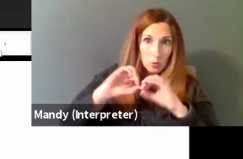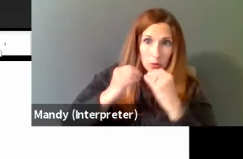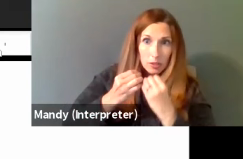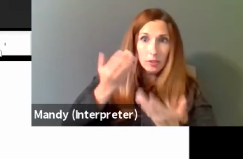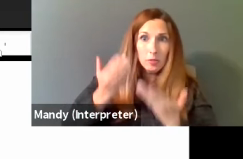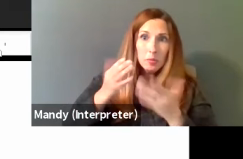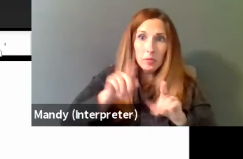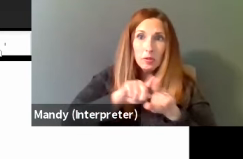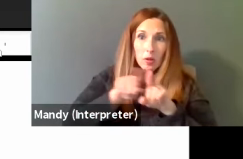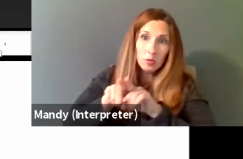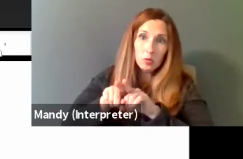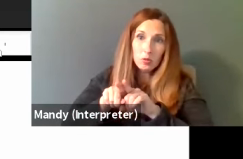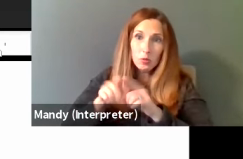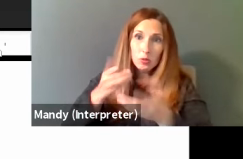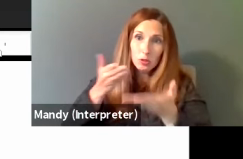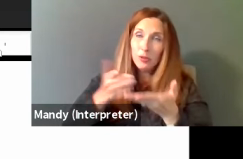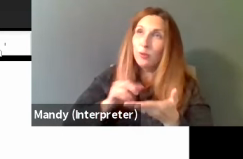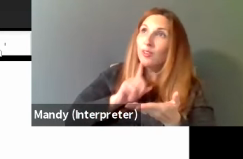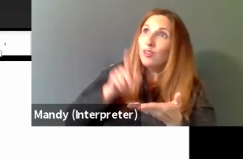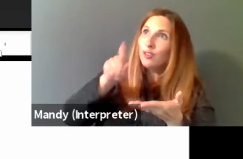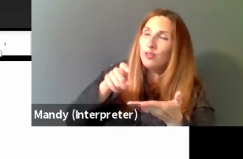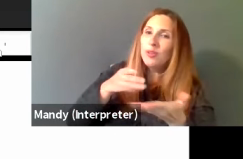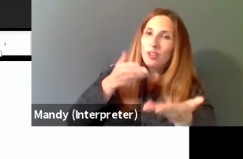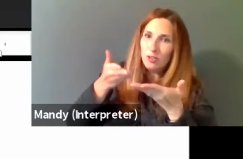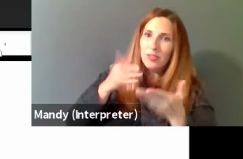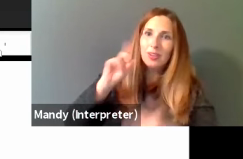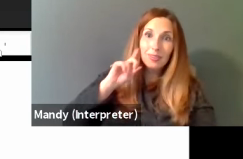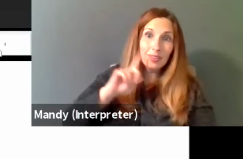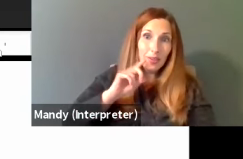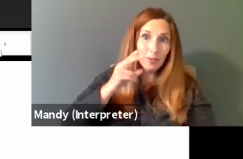and should be serving and including the Deaf and hard of hearing community.